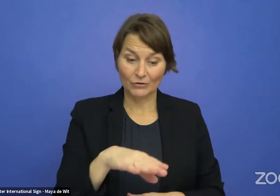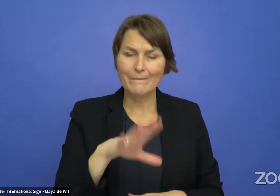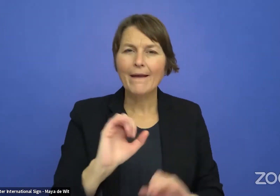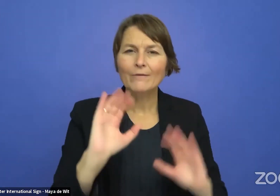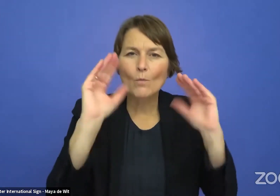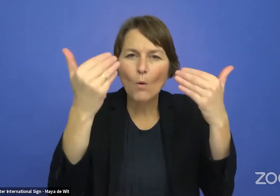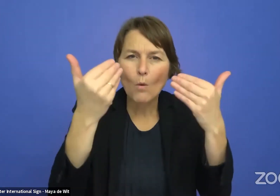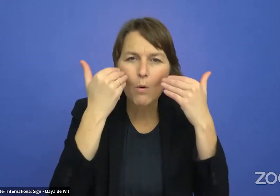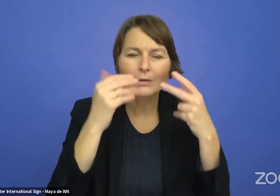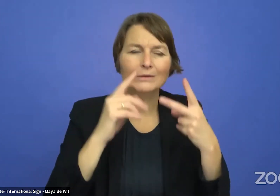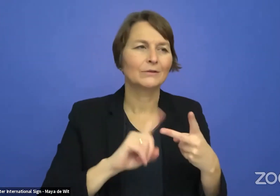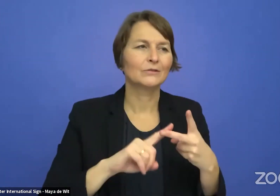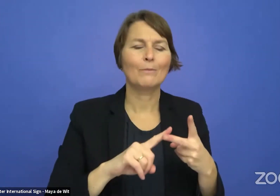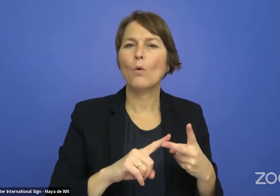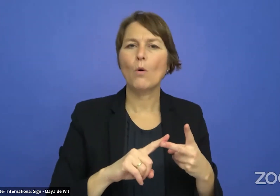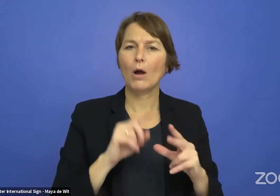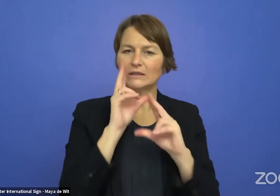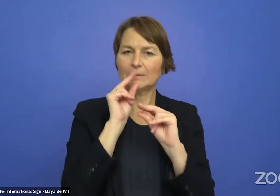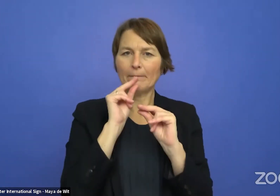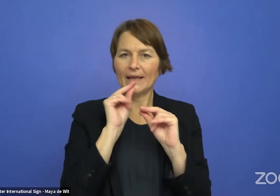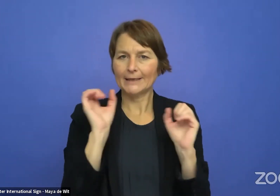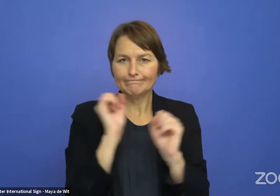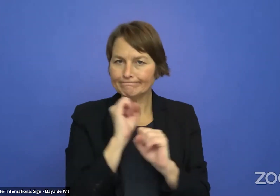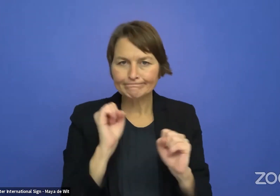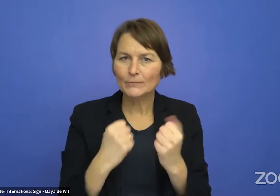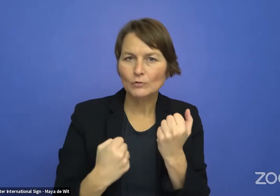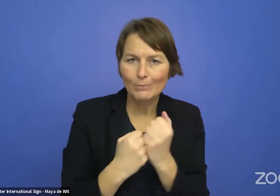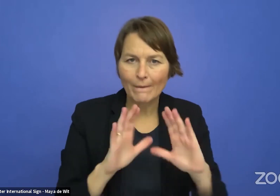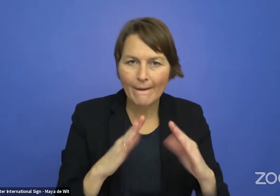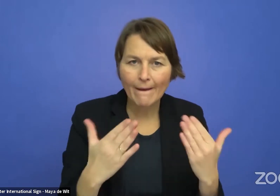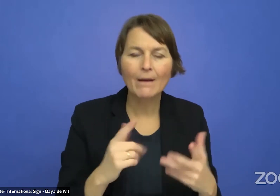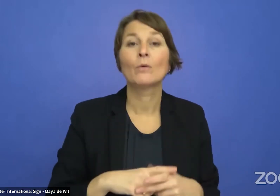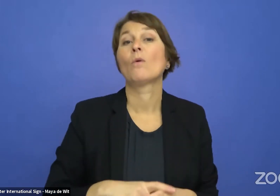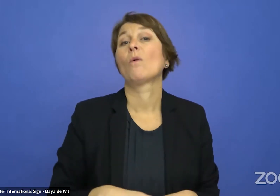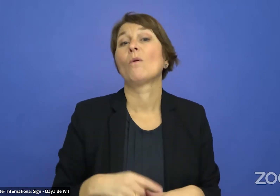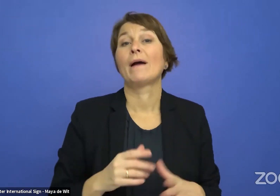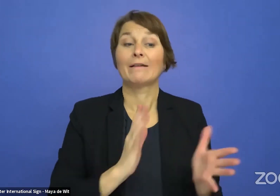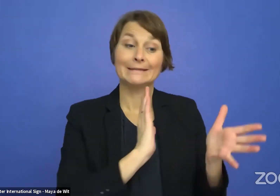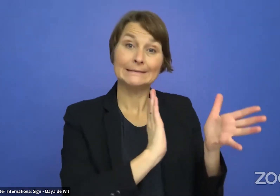support or maybe working with translation into sign language or blind interpretation